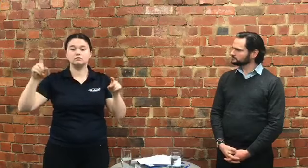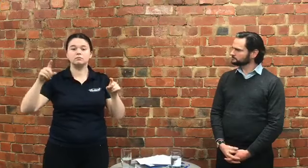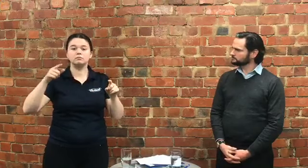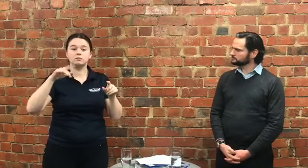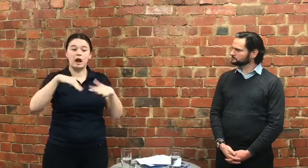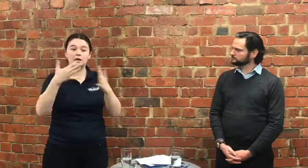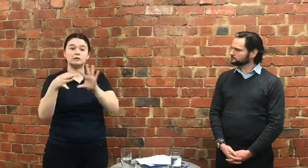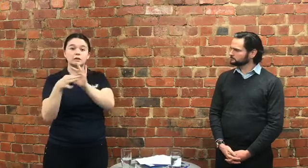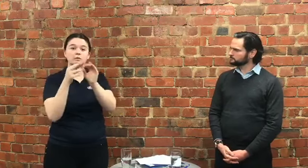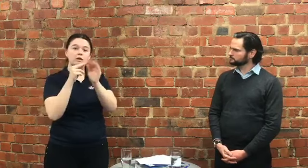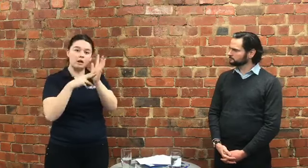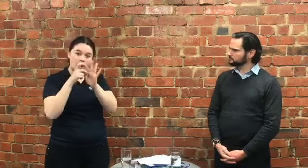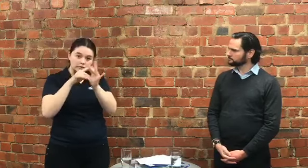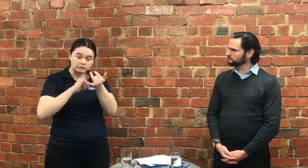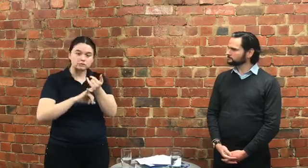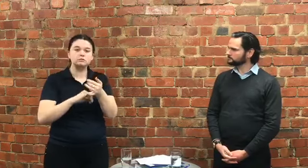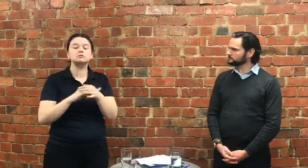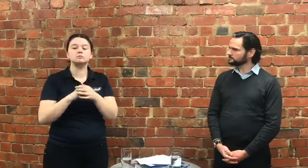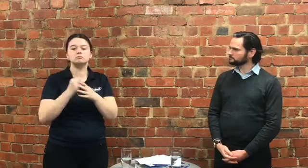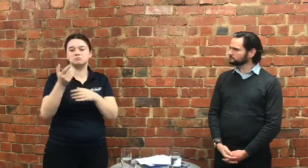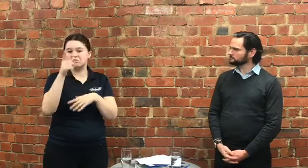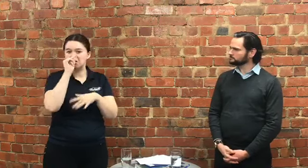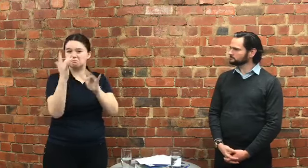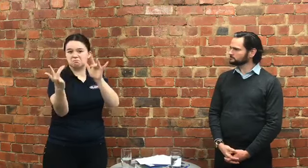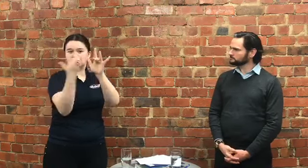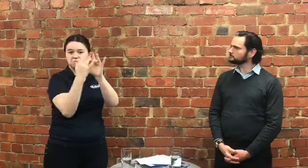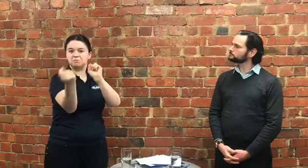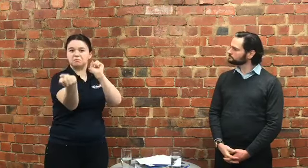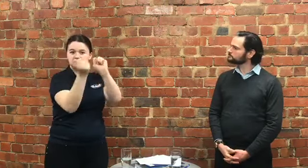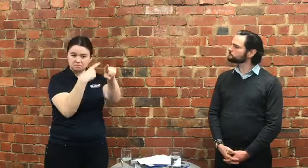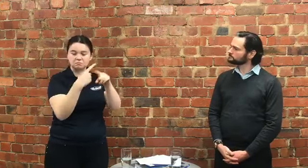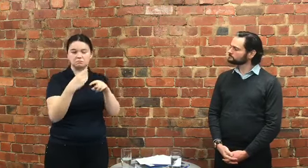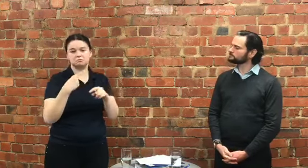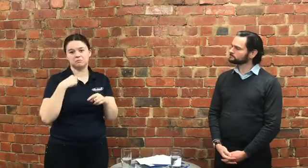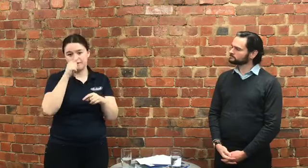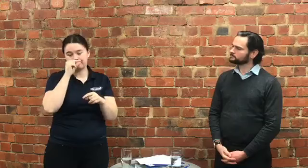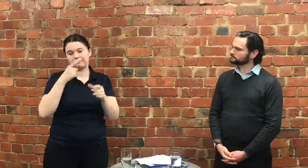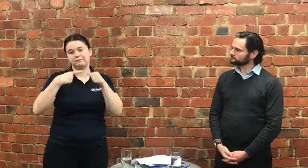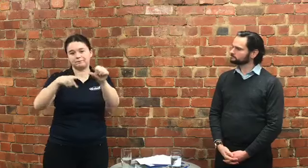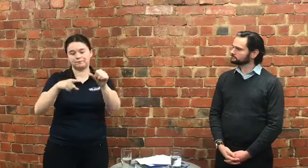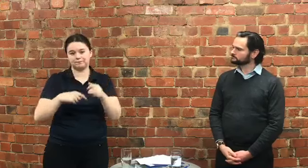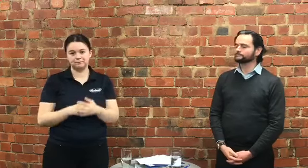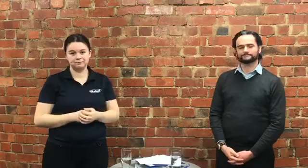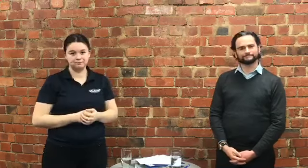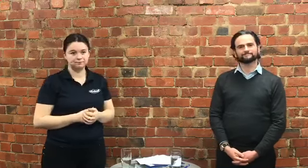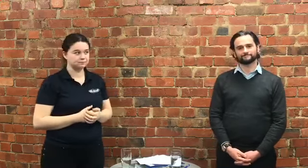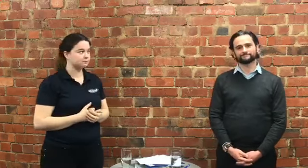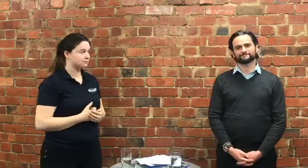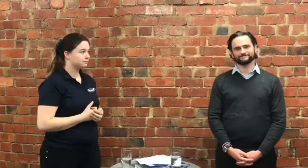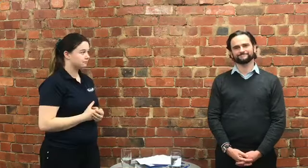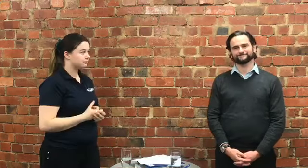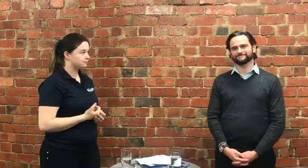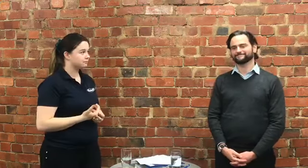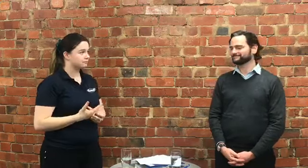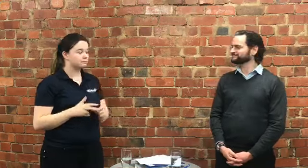about pre-planning or other things to do with NDIS, please feel free to send us an email